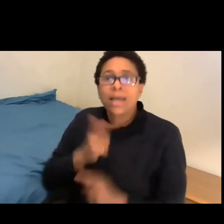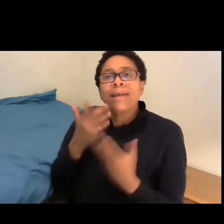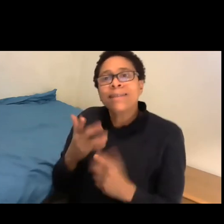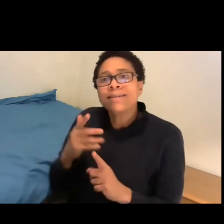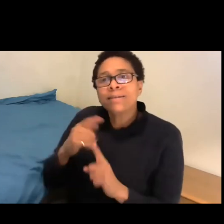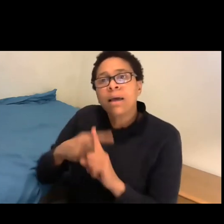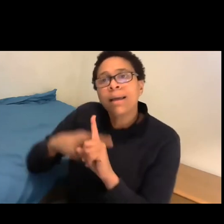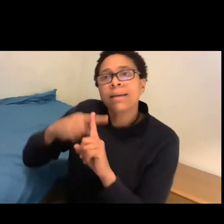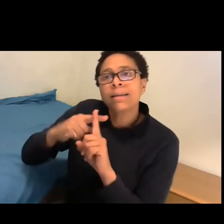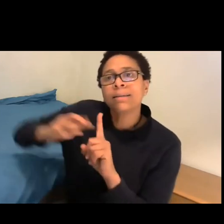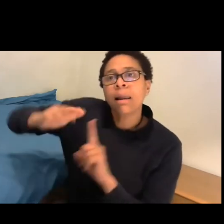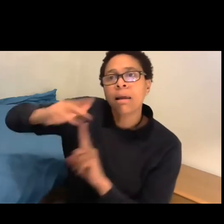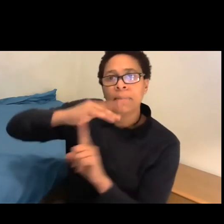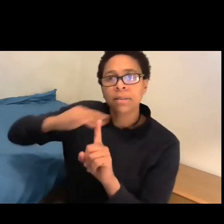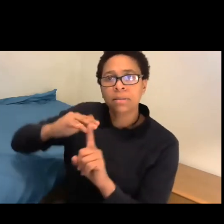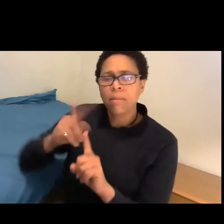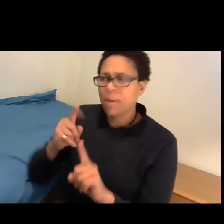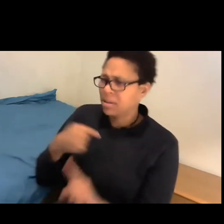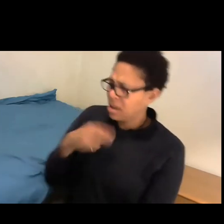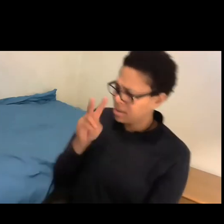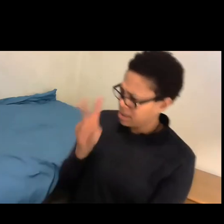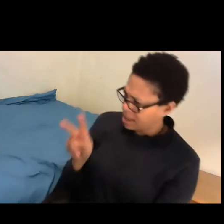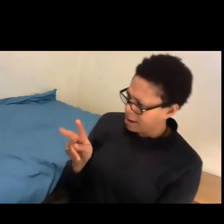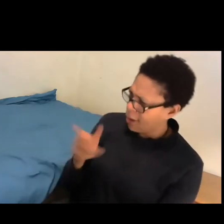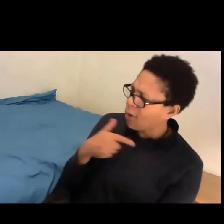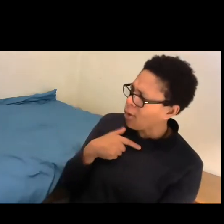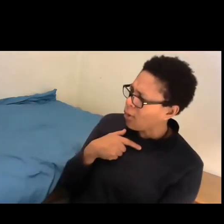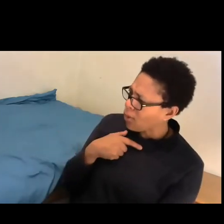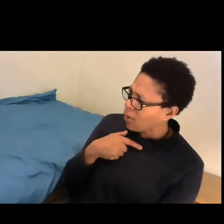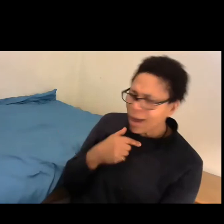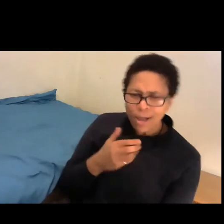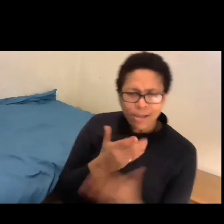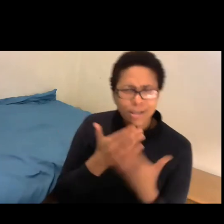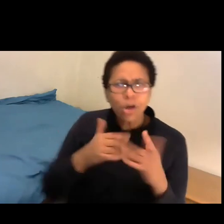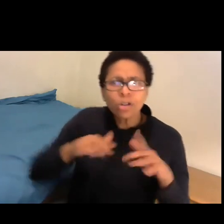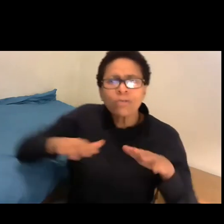thought, hmm, there are some similarities between climate